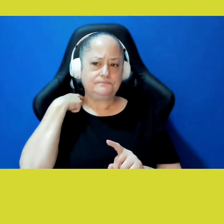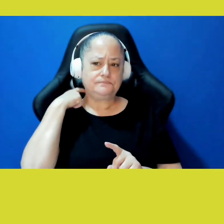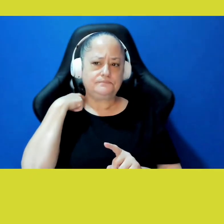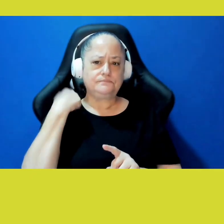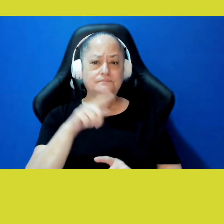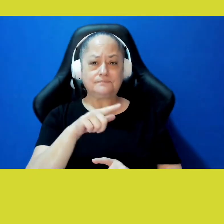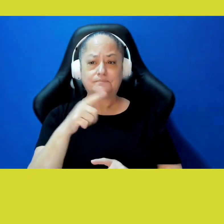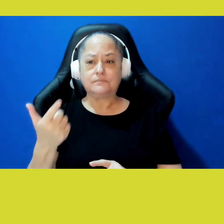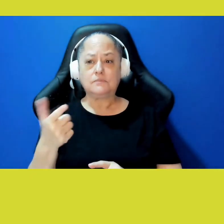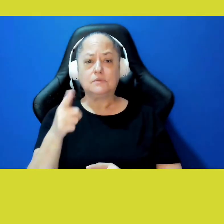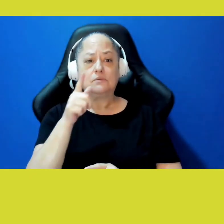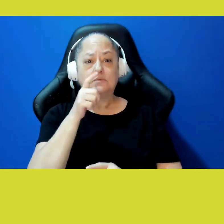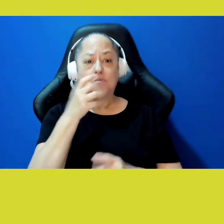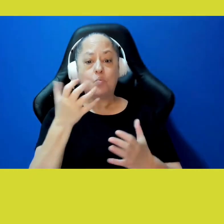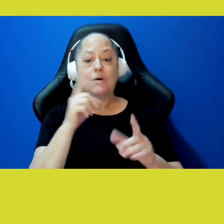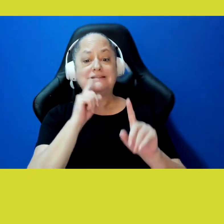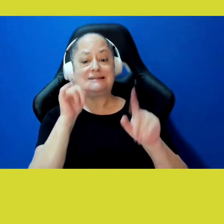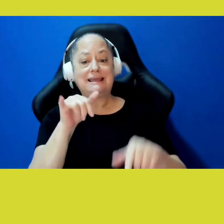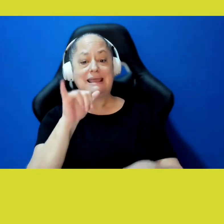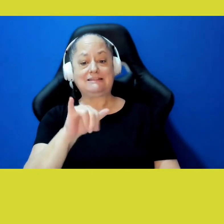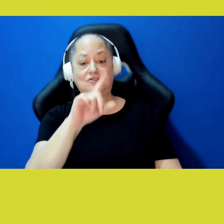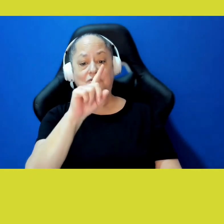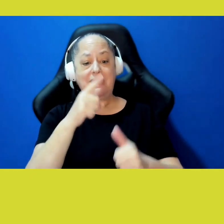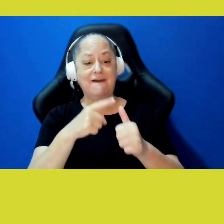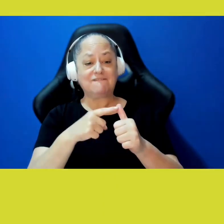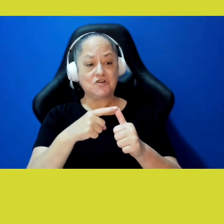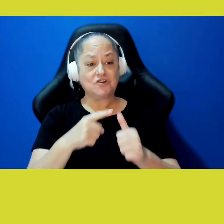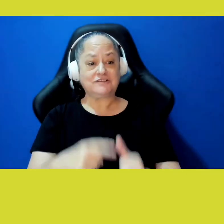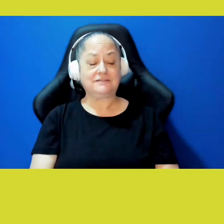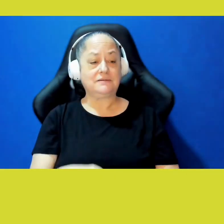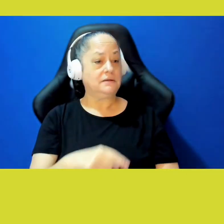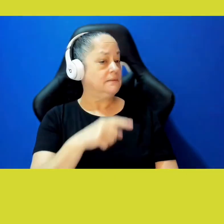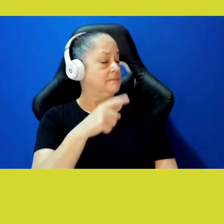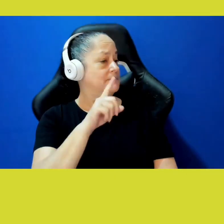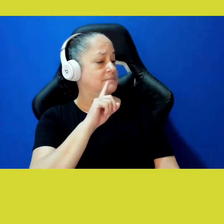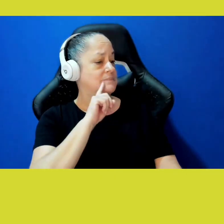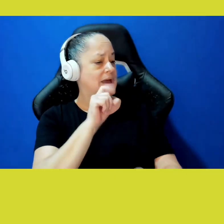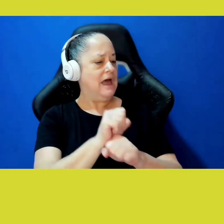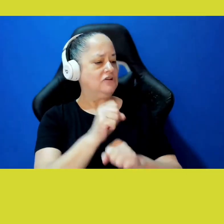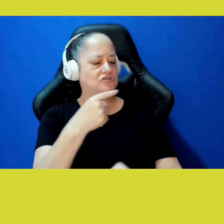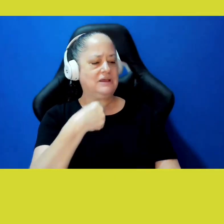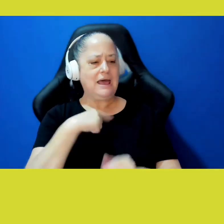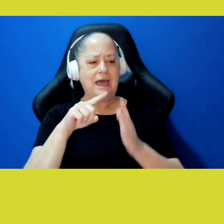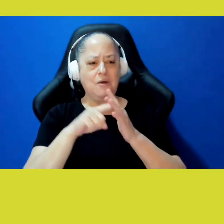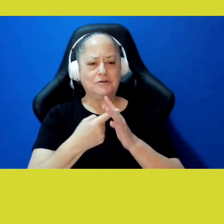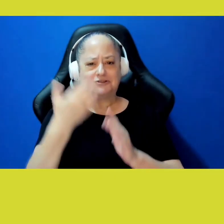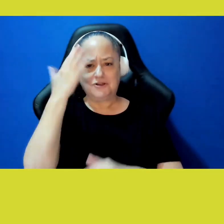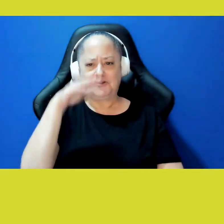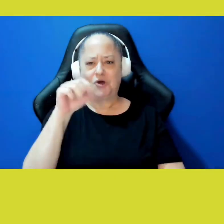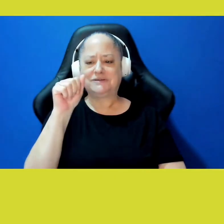whoever wants to answer that first can i actually start I mean I know sam probably has some things to tell you